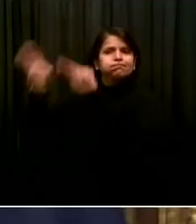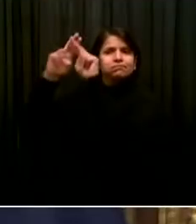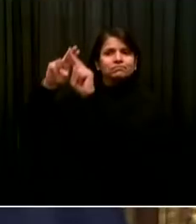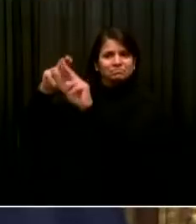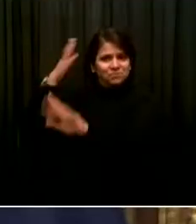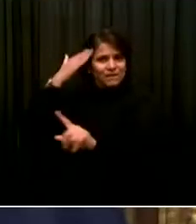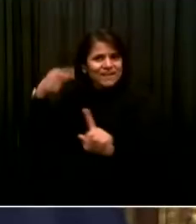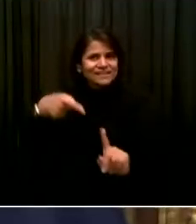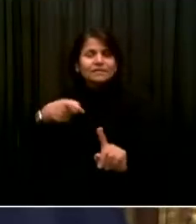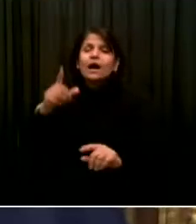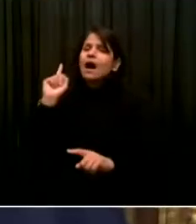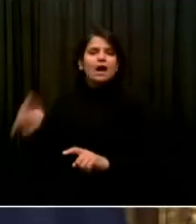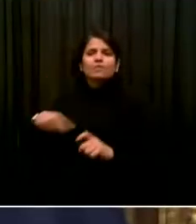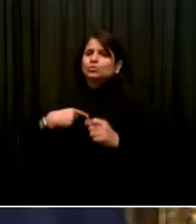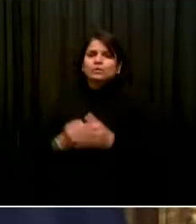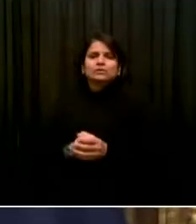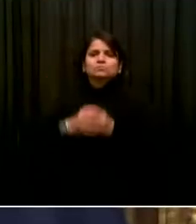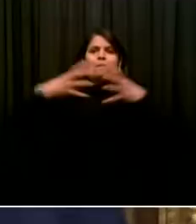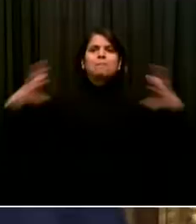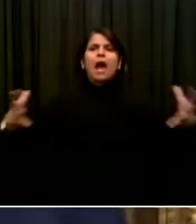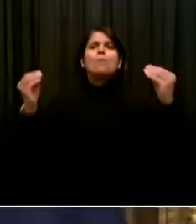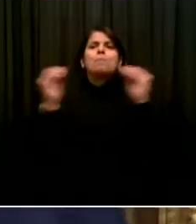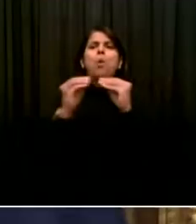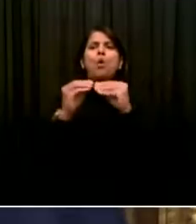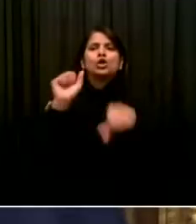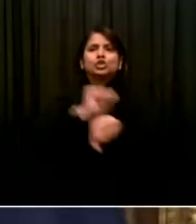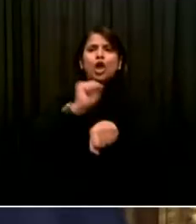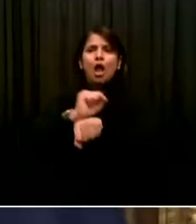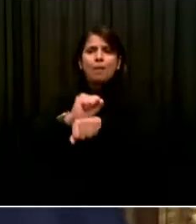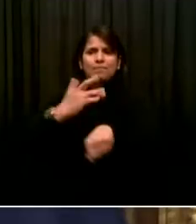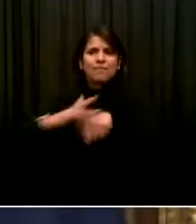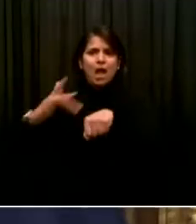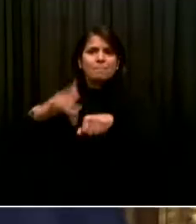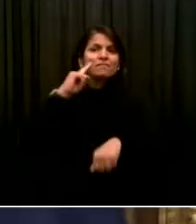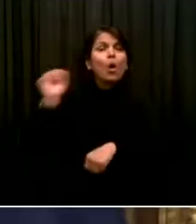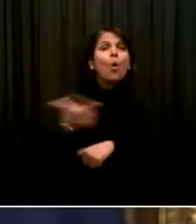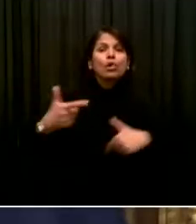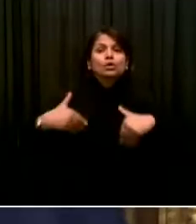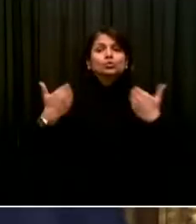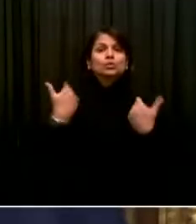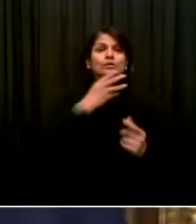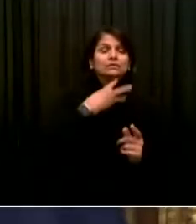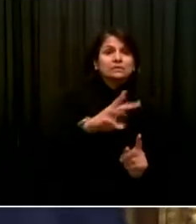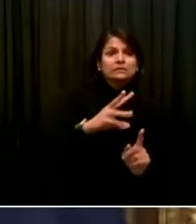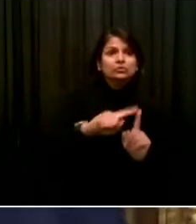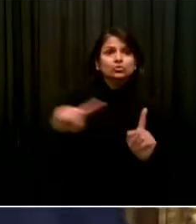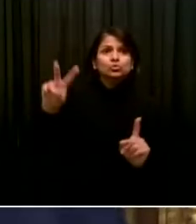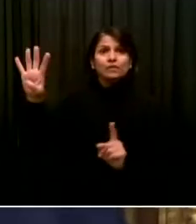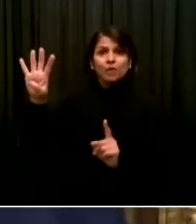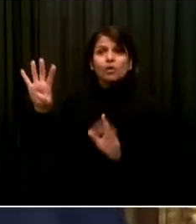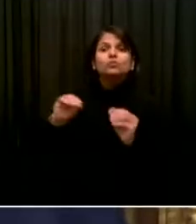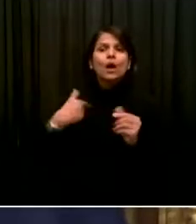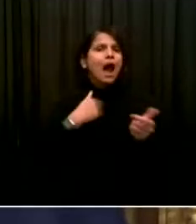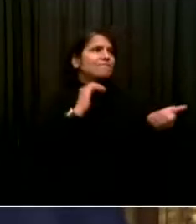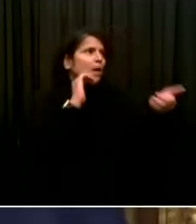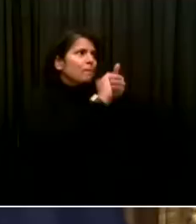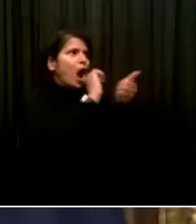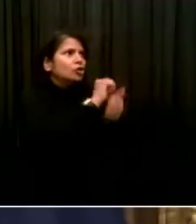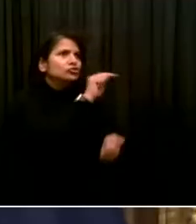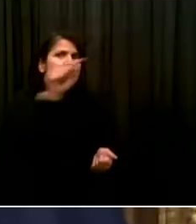ACROSS TE HCITY WITH A GOAL F O IDENTIFYING A PAID INTERNSHIP OPPORTUNITY FOR EVERY YOUNG PERSON WO HWANTS